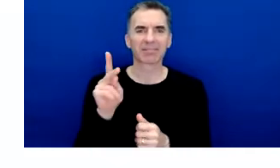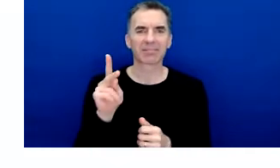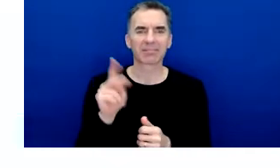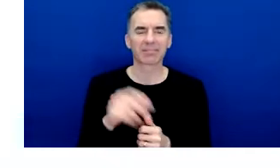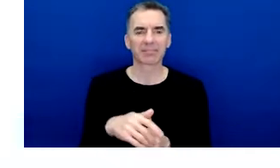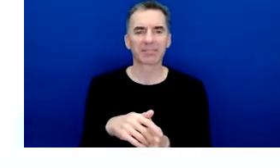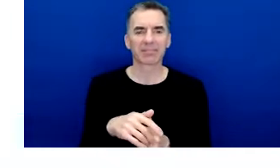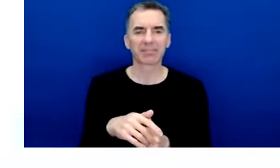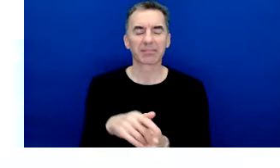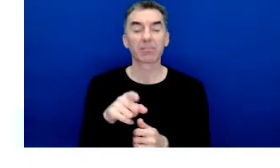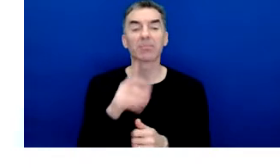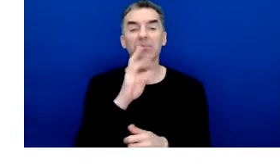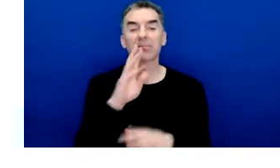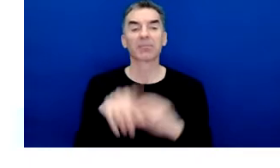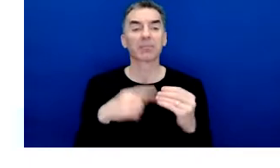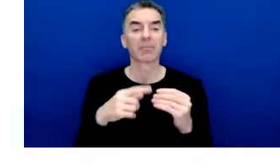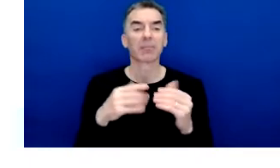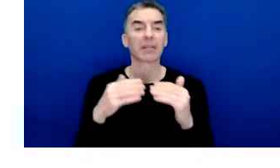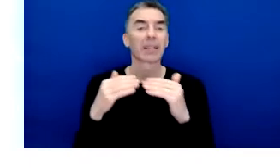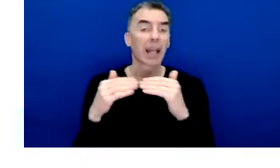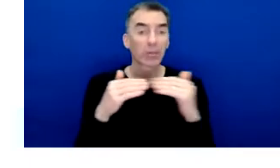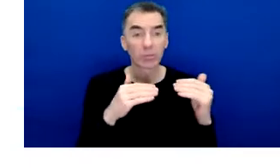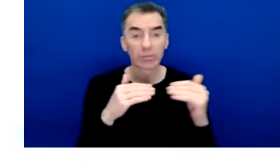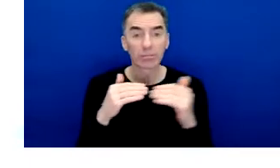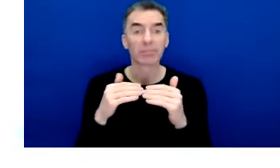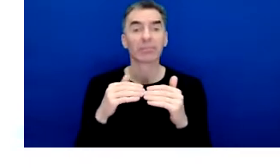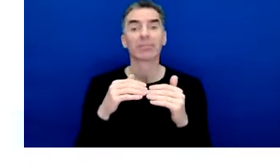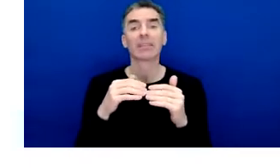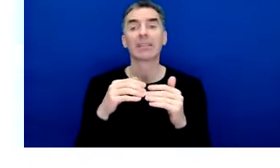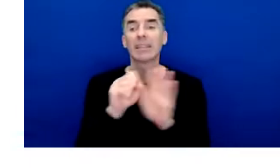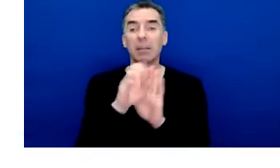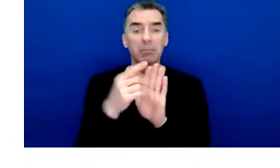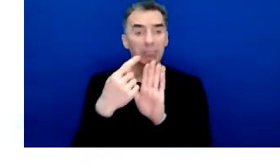talking about equity and equity money, the syllabi, everybody gets